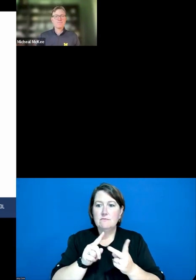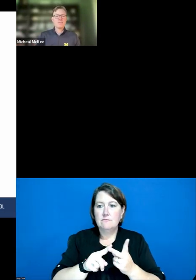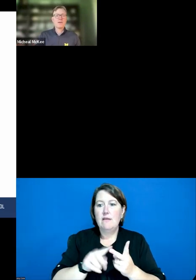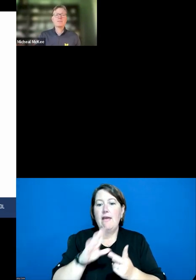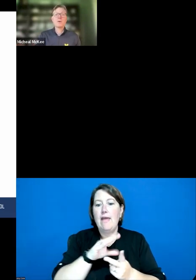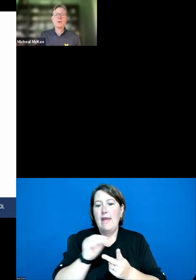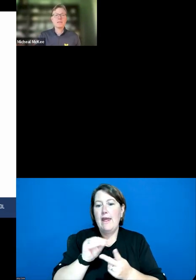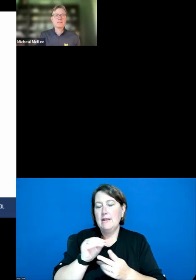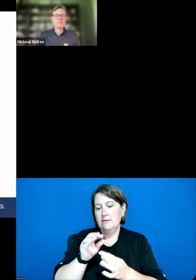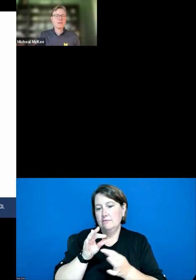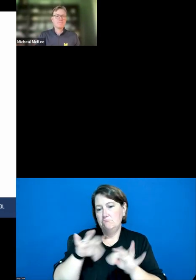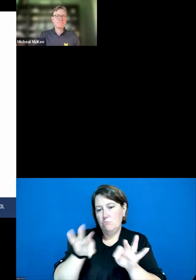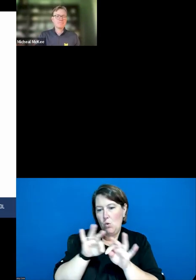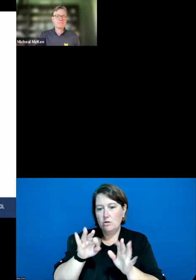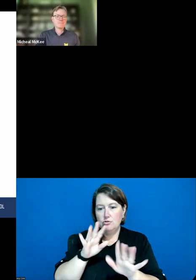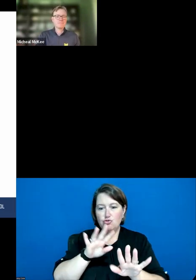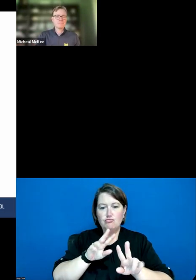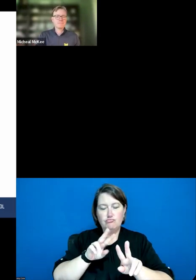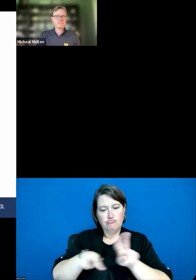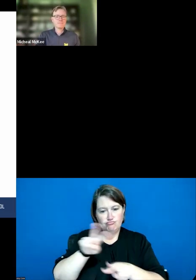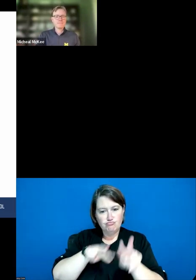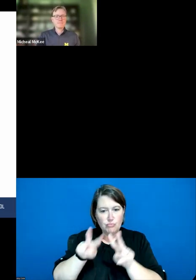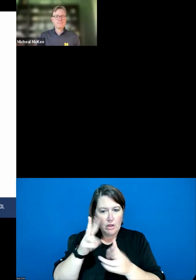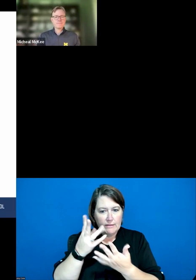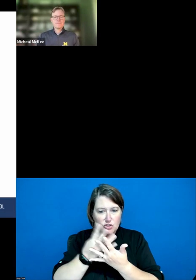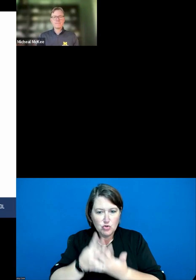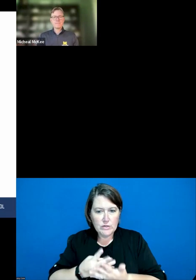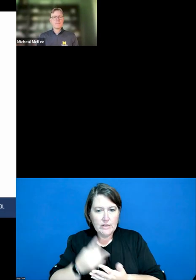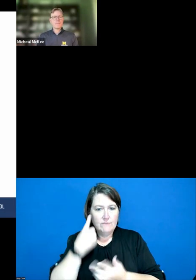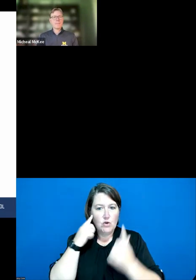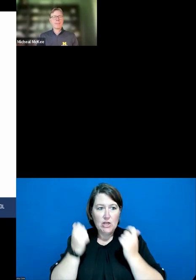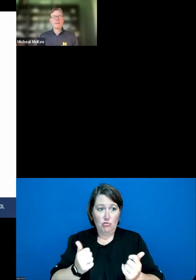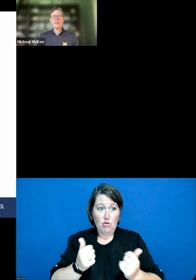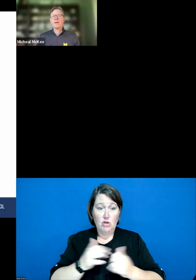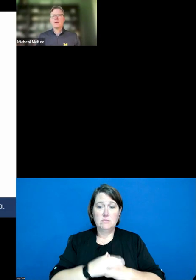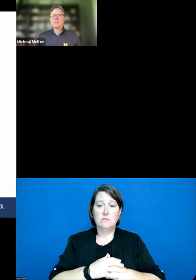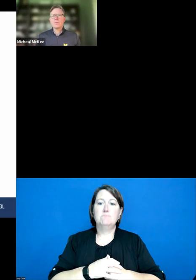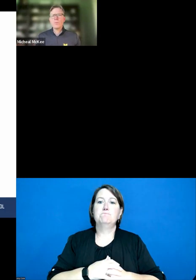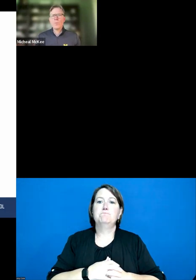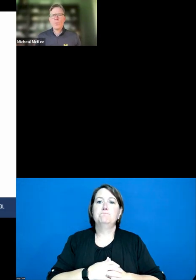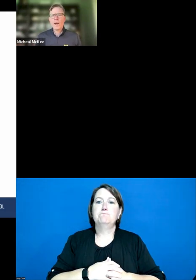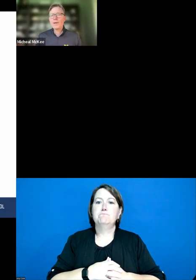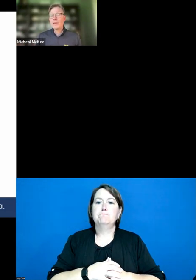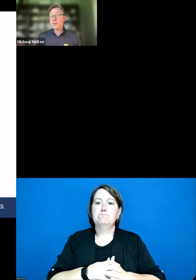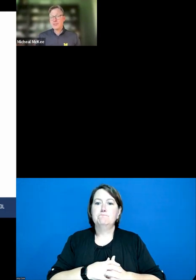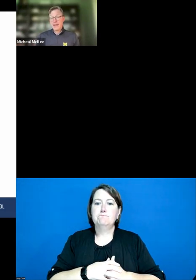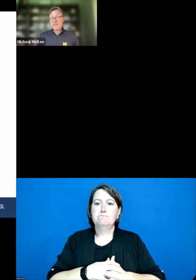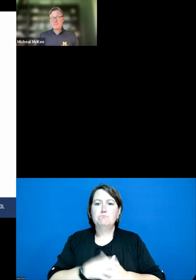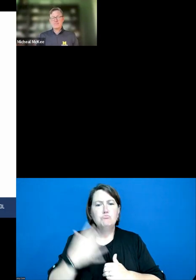A, let's go ahead the next line. So why are we here today?